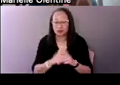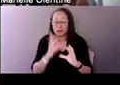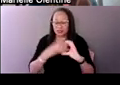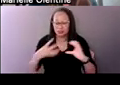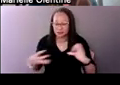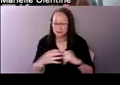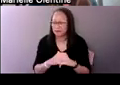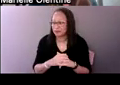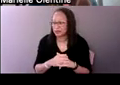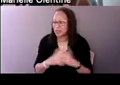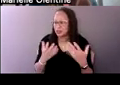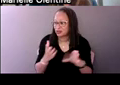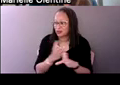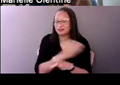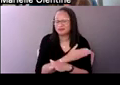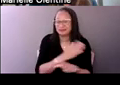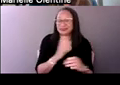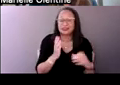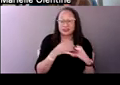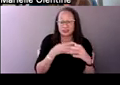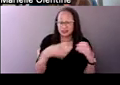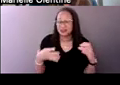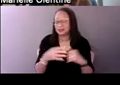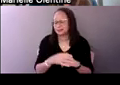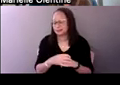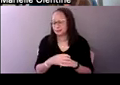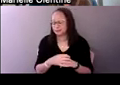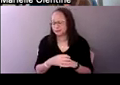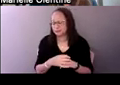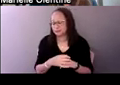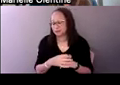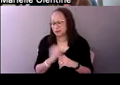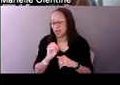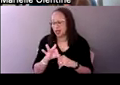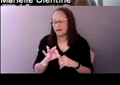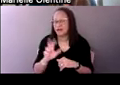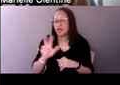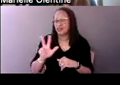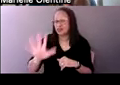producers, we wanted to get real information. So you can see the demographics of directors. I hear all the time I'm a white filmmaker and nobody is